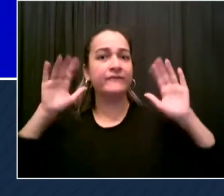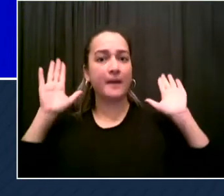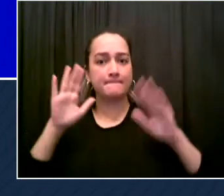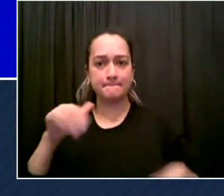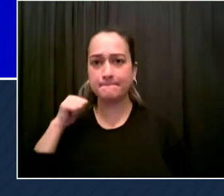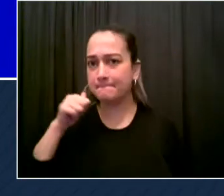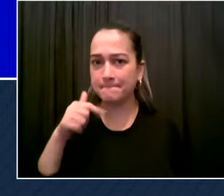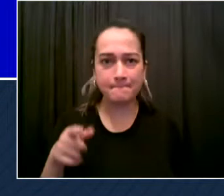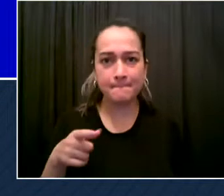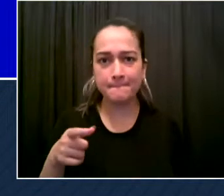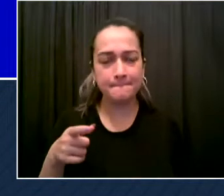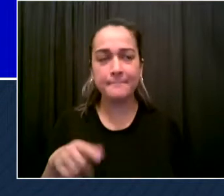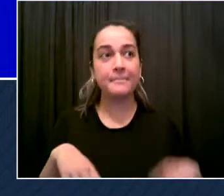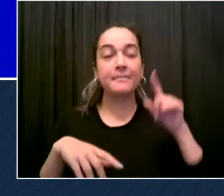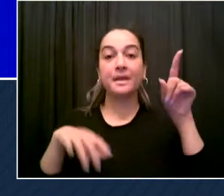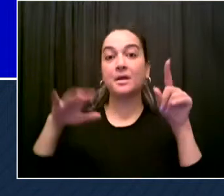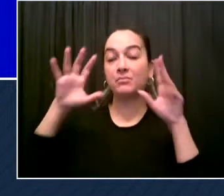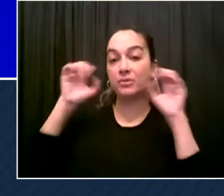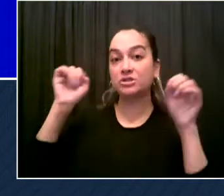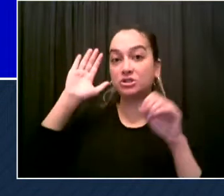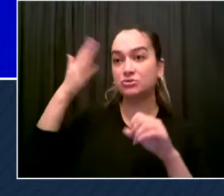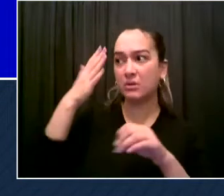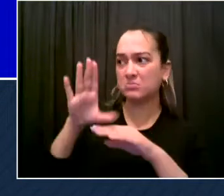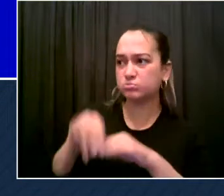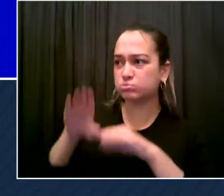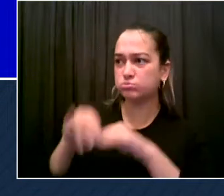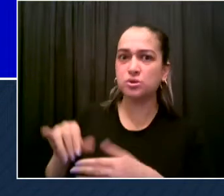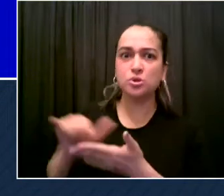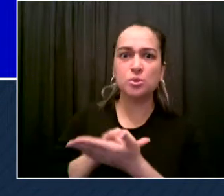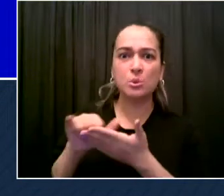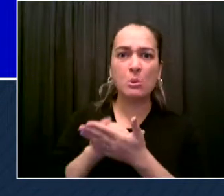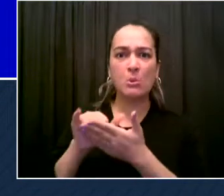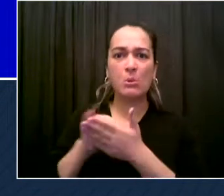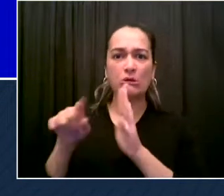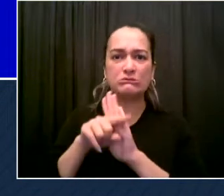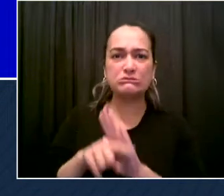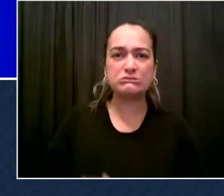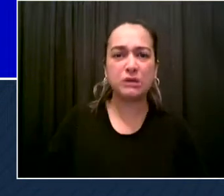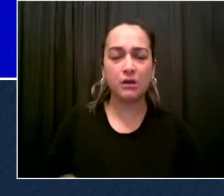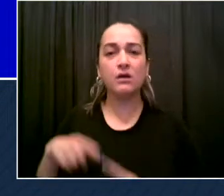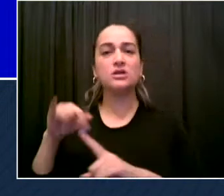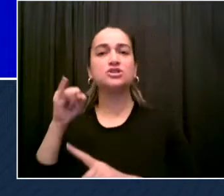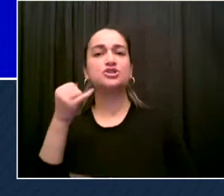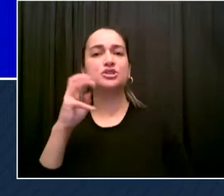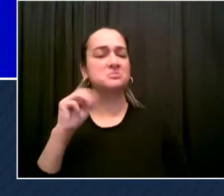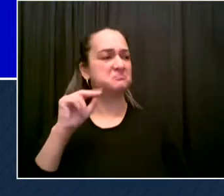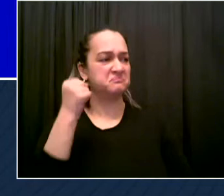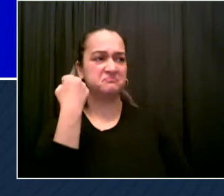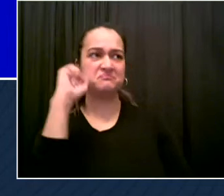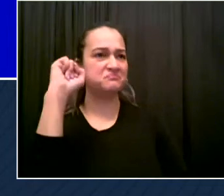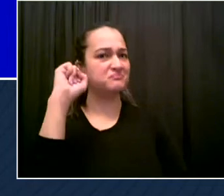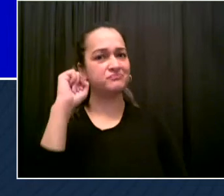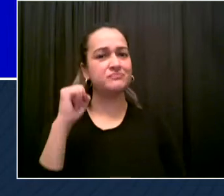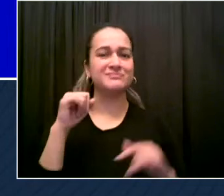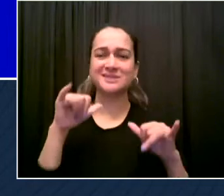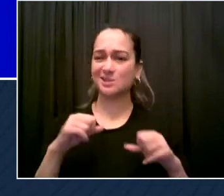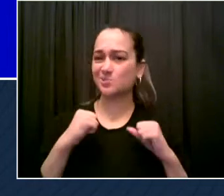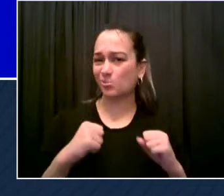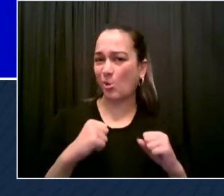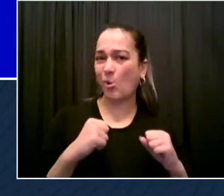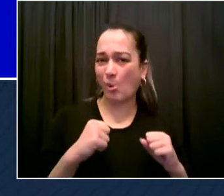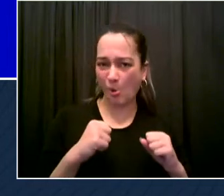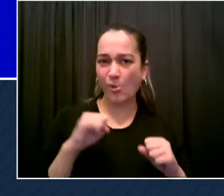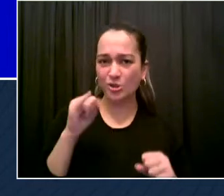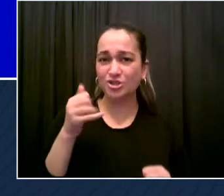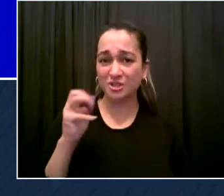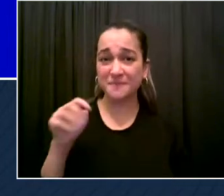IMMIGRANTS.